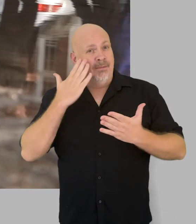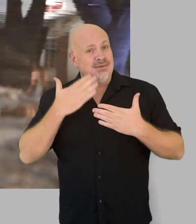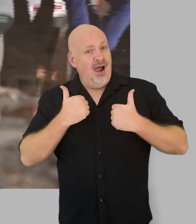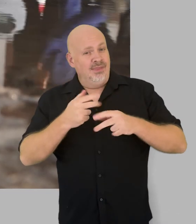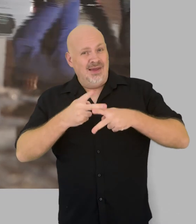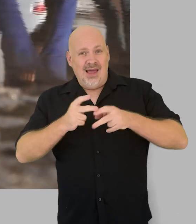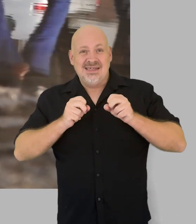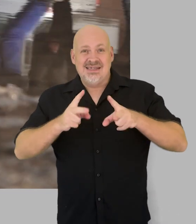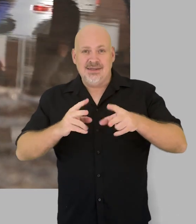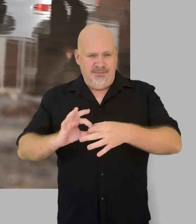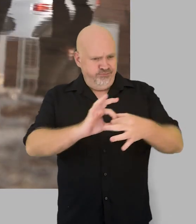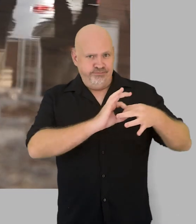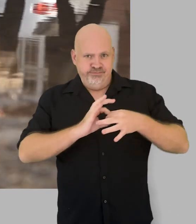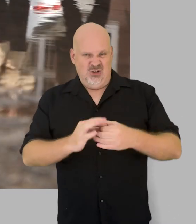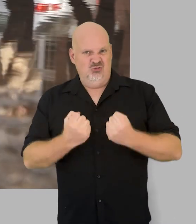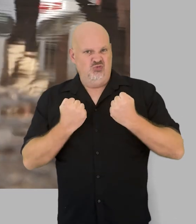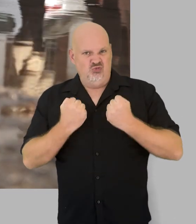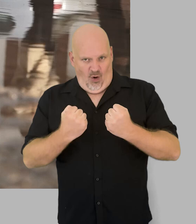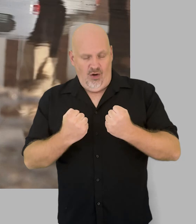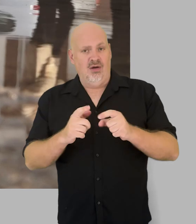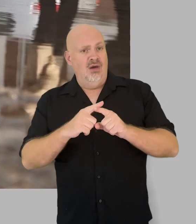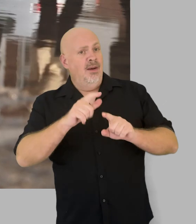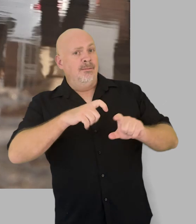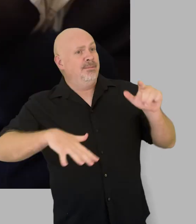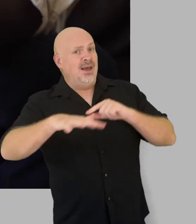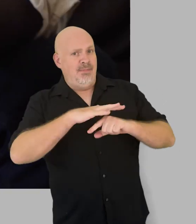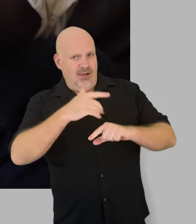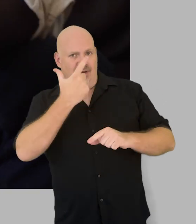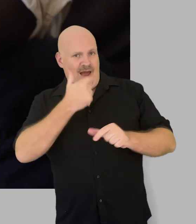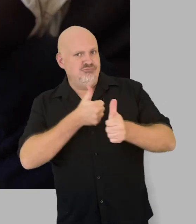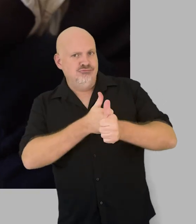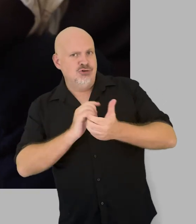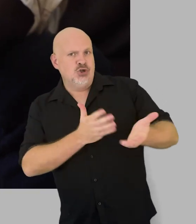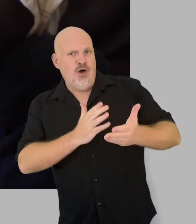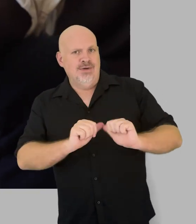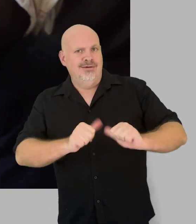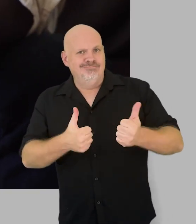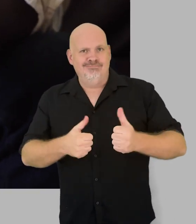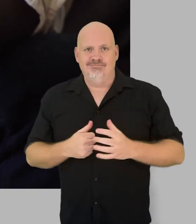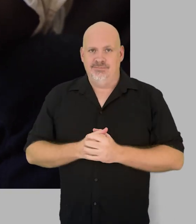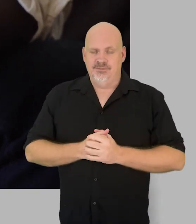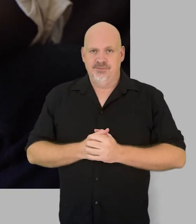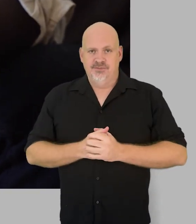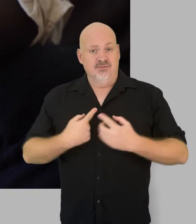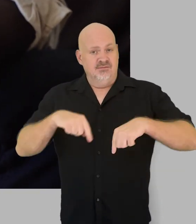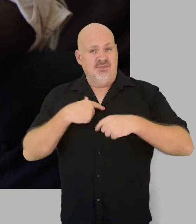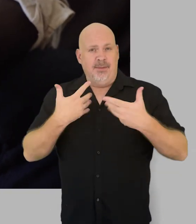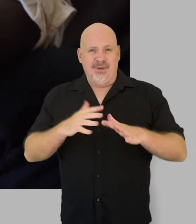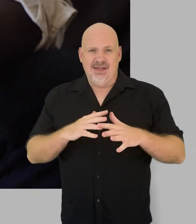and other minorities experienced disproportionately large treatment gaps, which further widens health inequities.